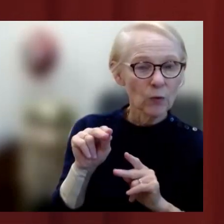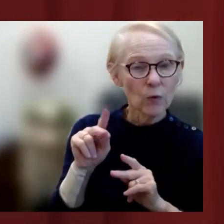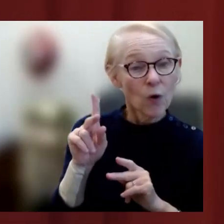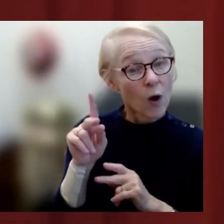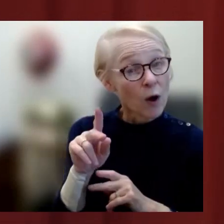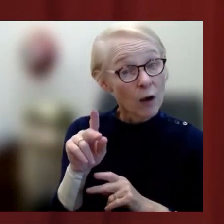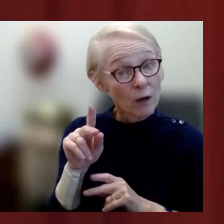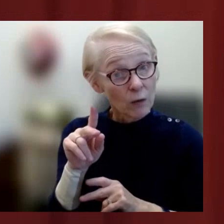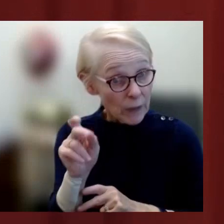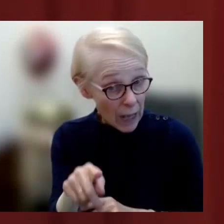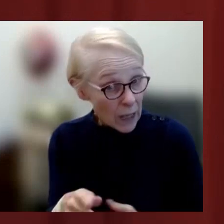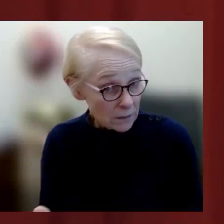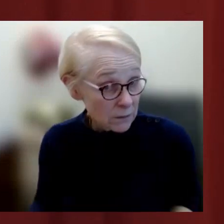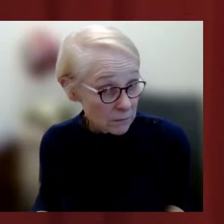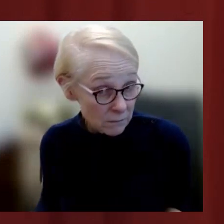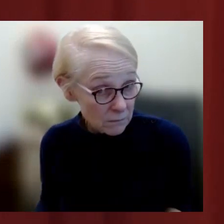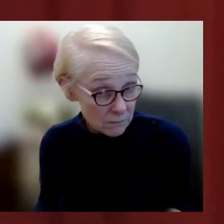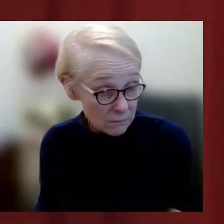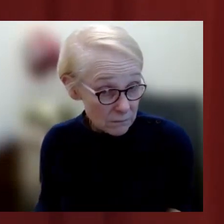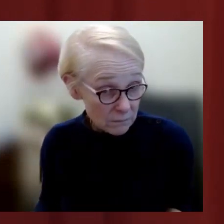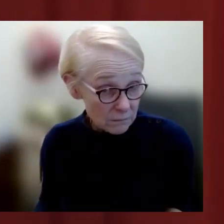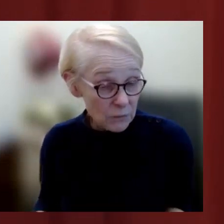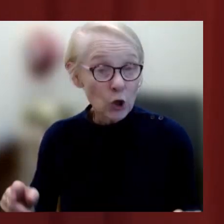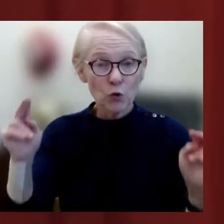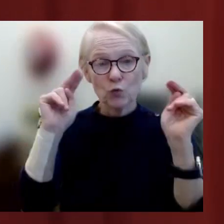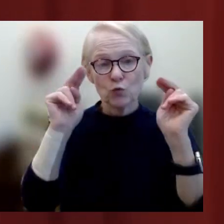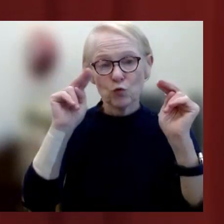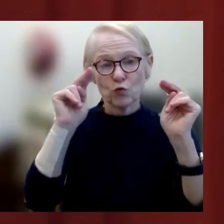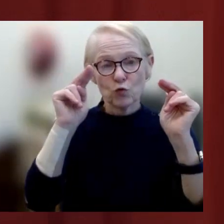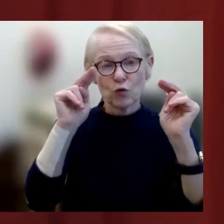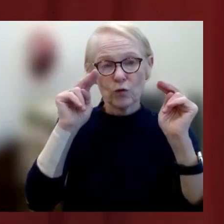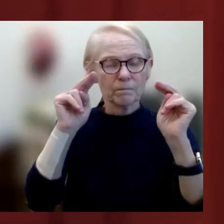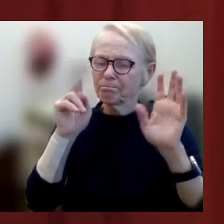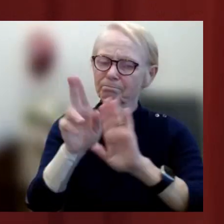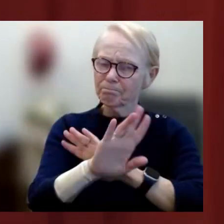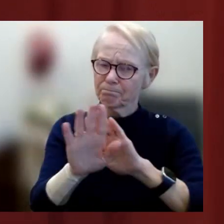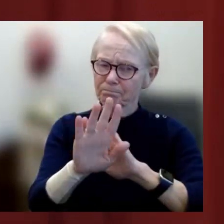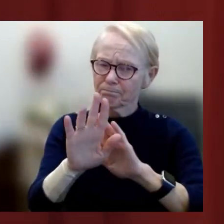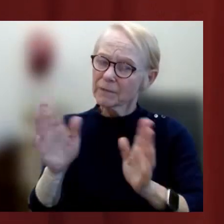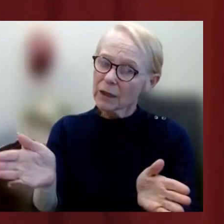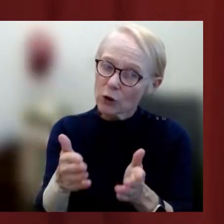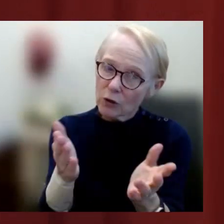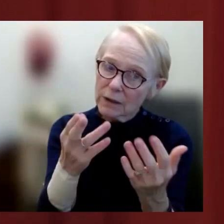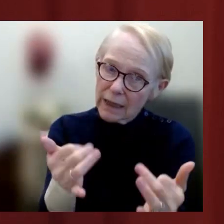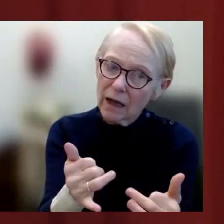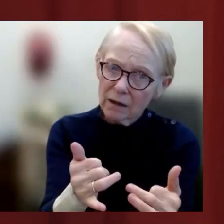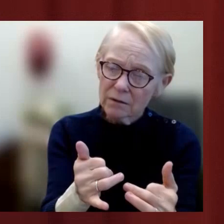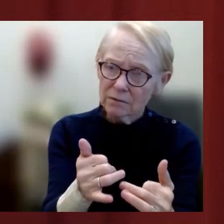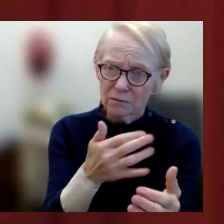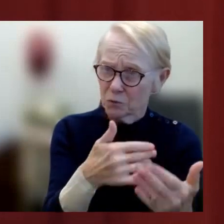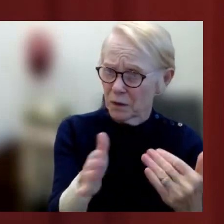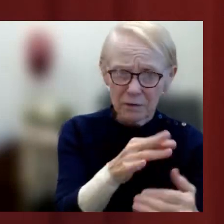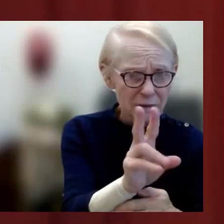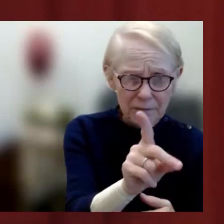remain completely neutral we want people to feel encouraged to be able to express their views and